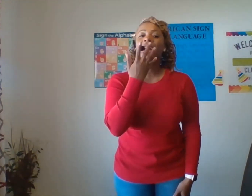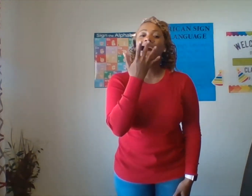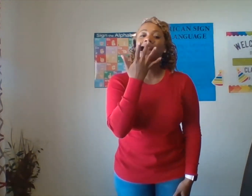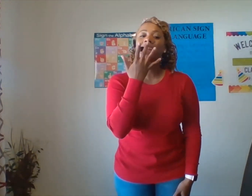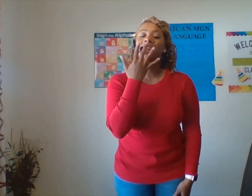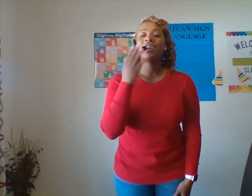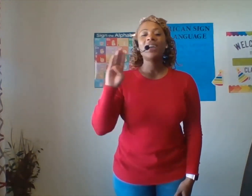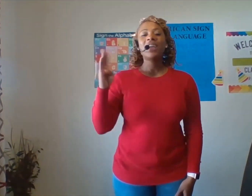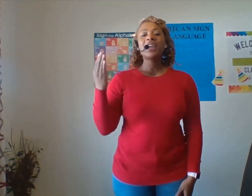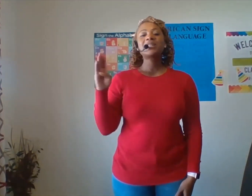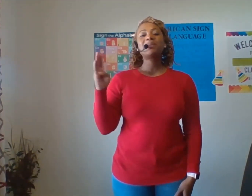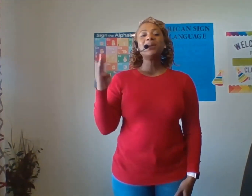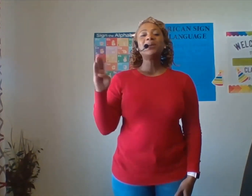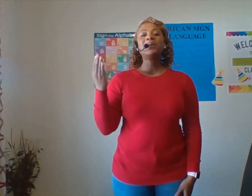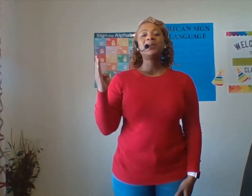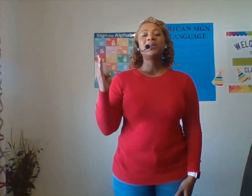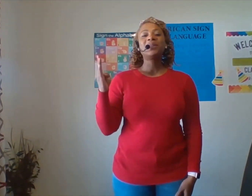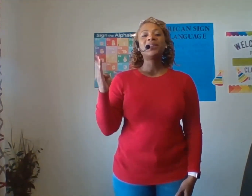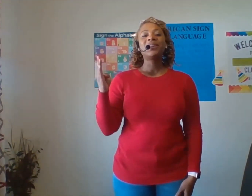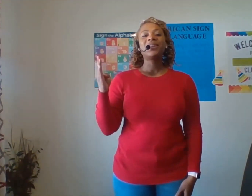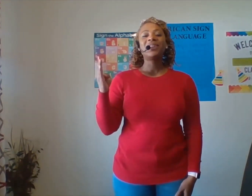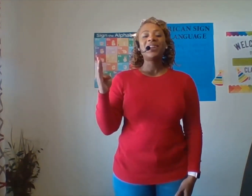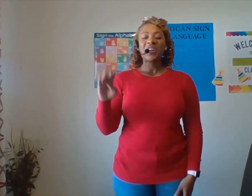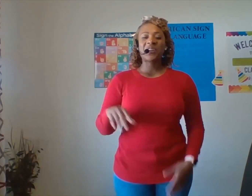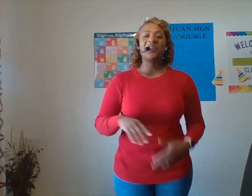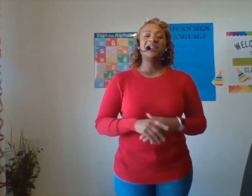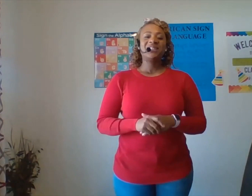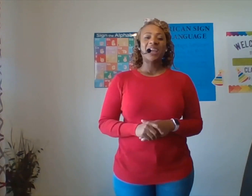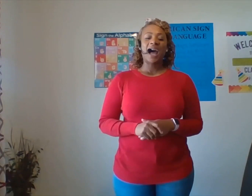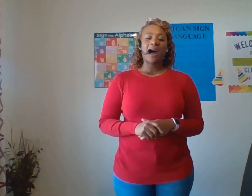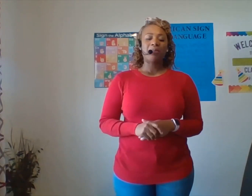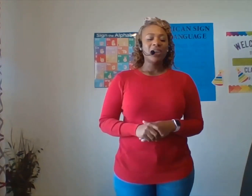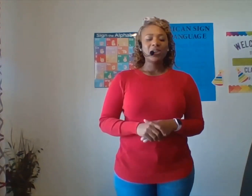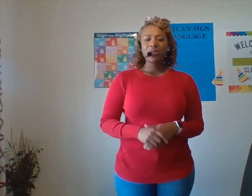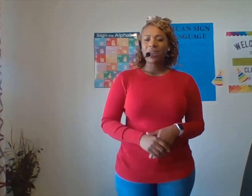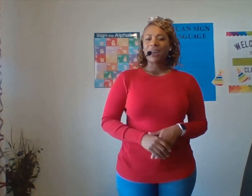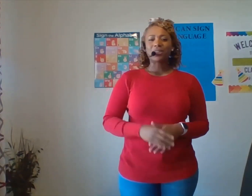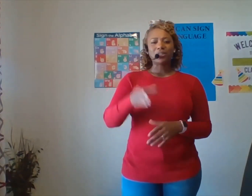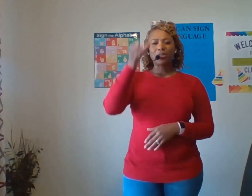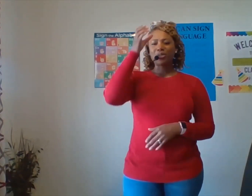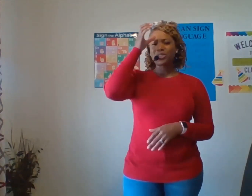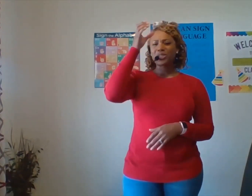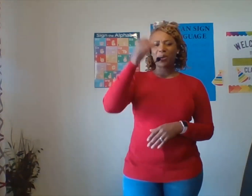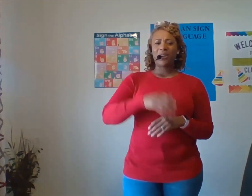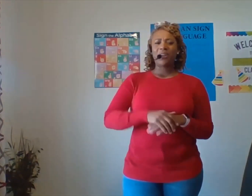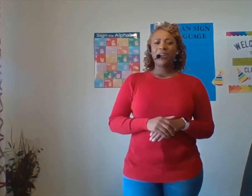color it's blue good job you guys are so smart